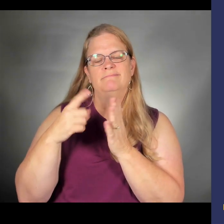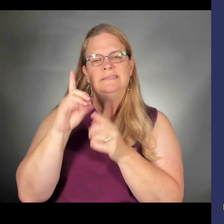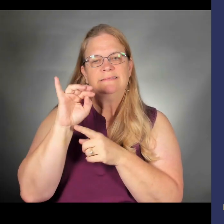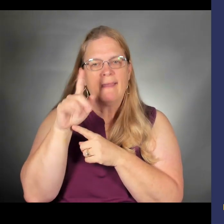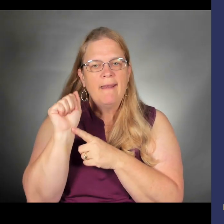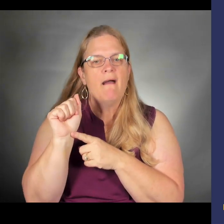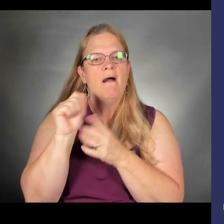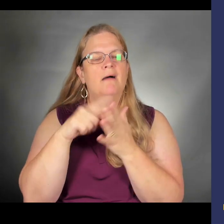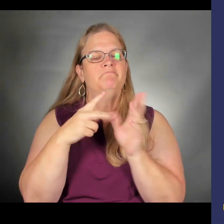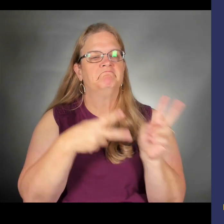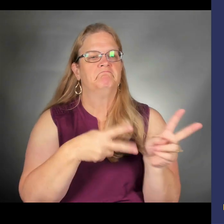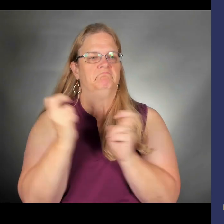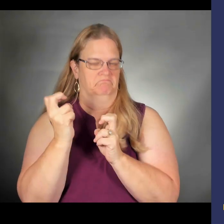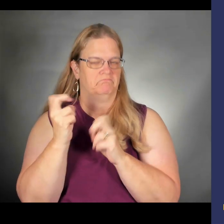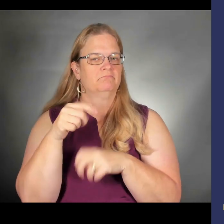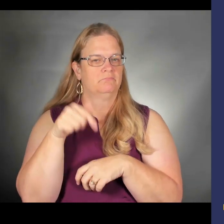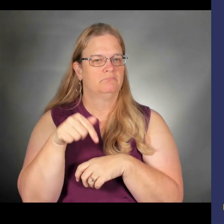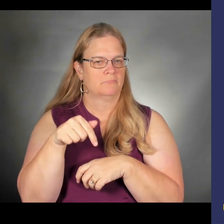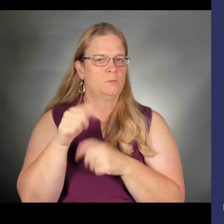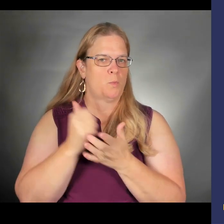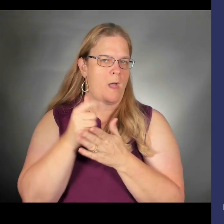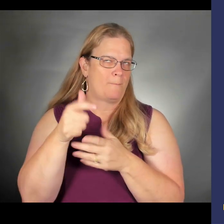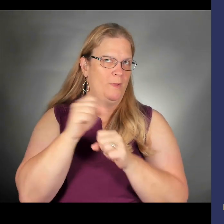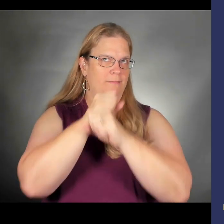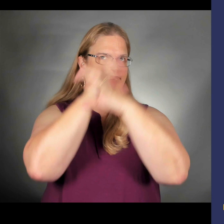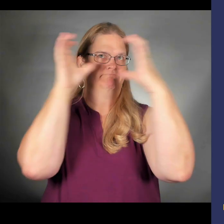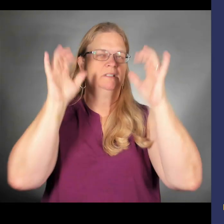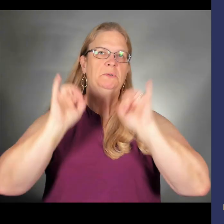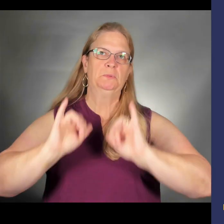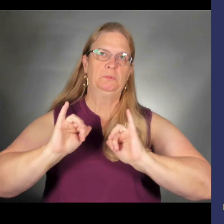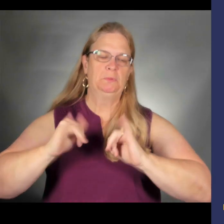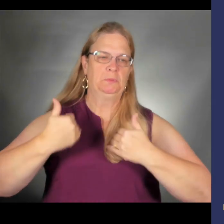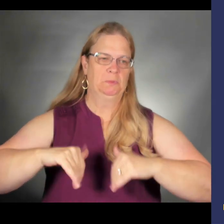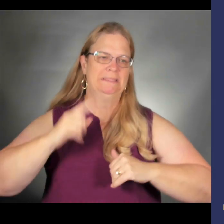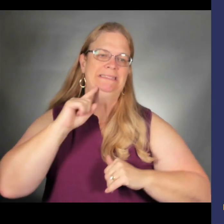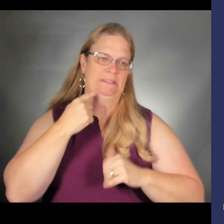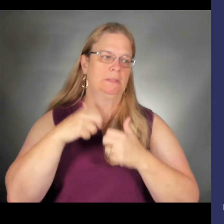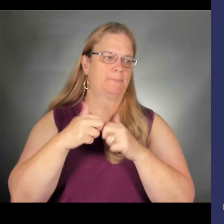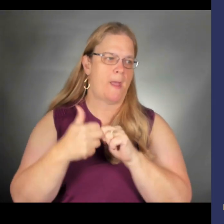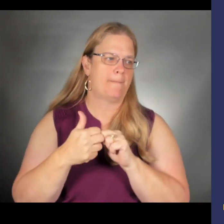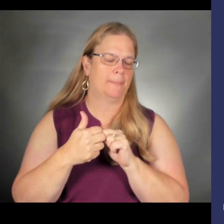which is related to research and other data that has been pulled to help you understand better